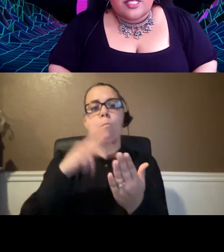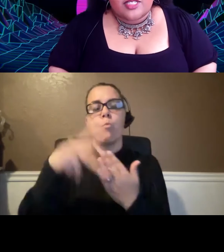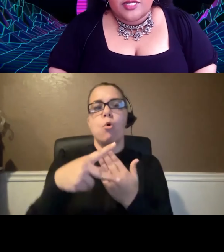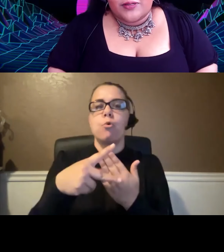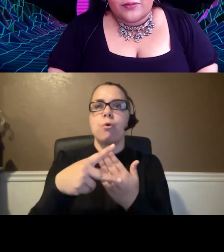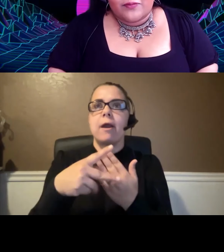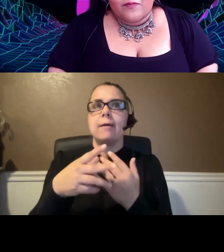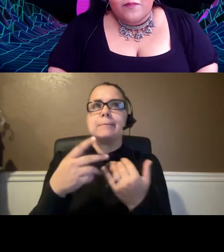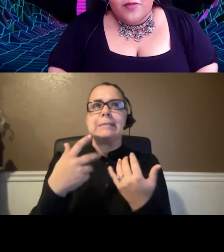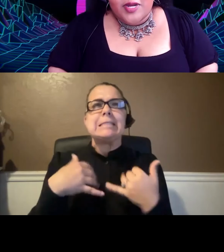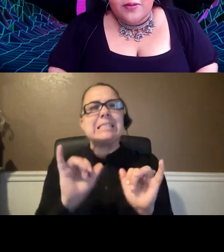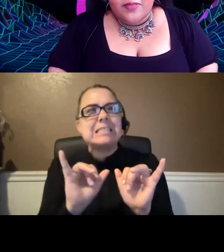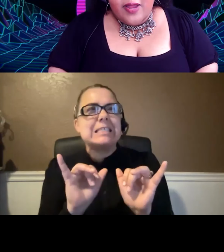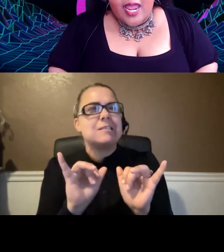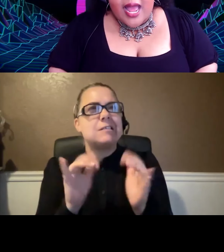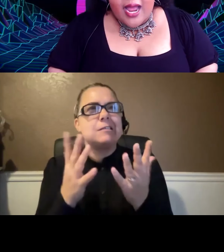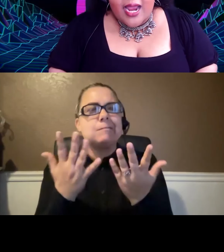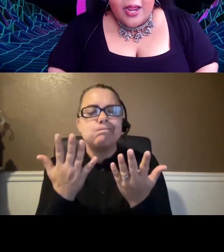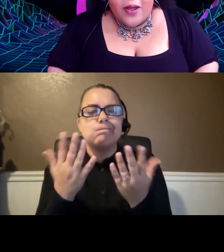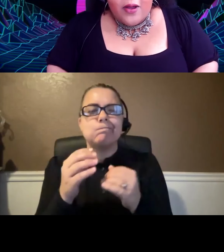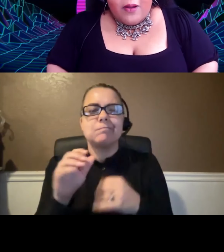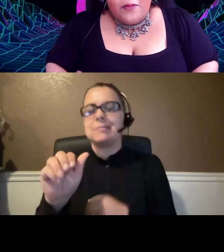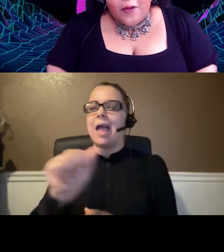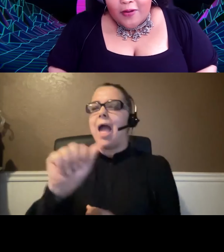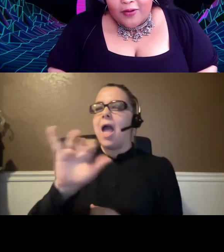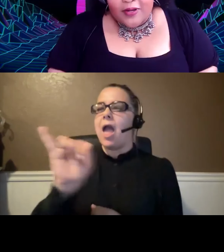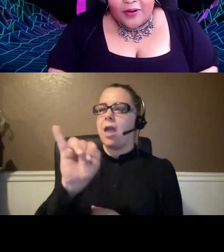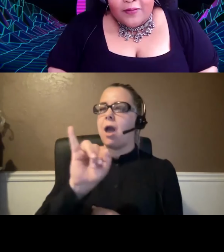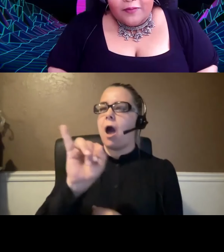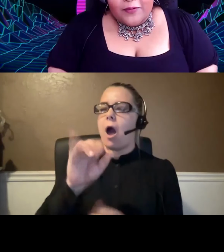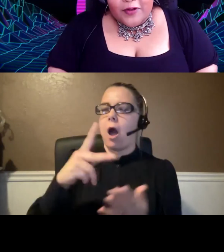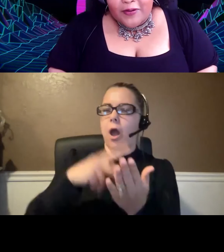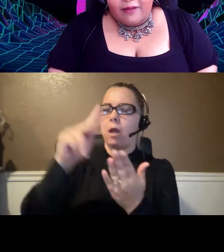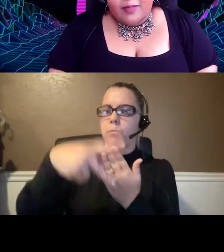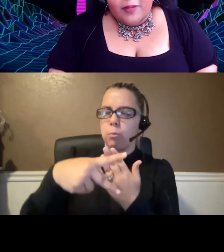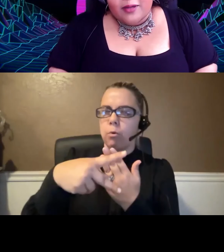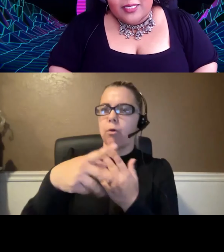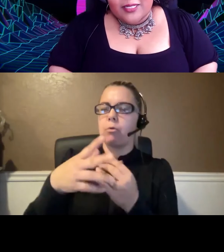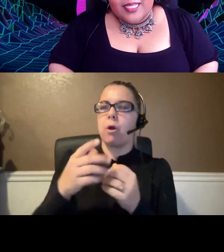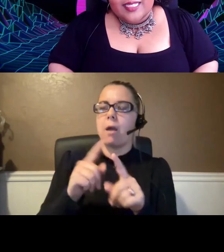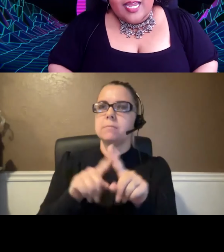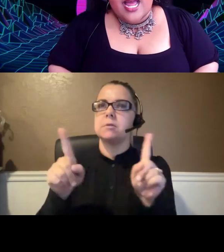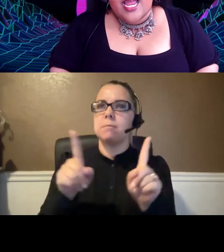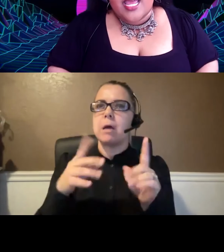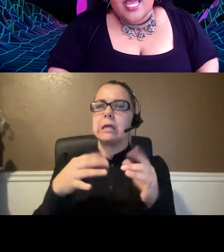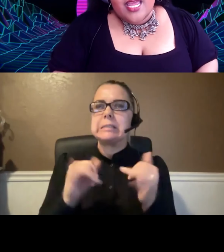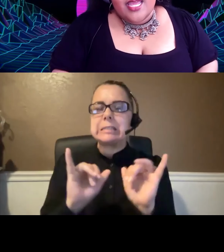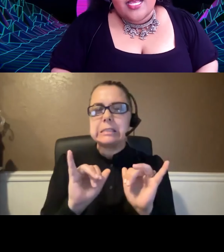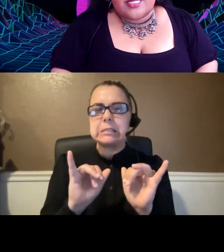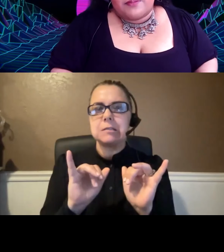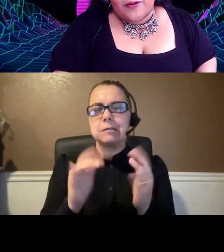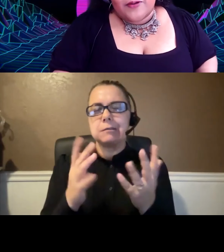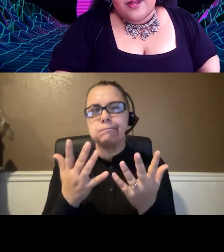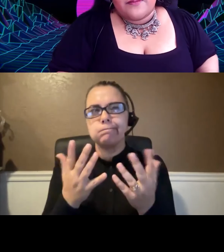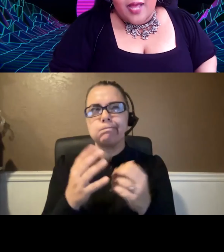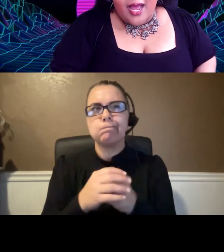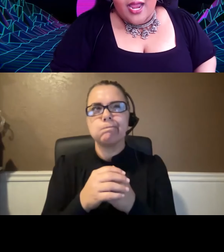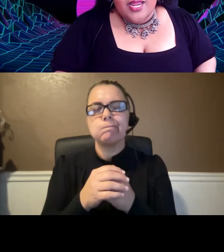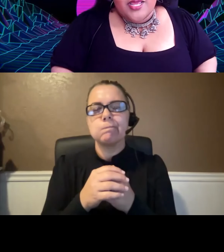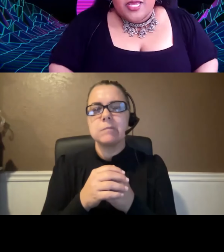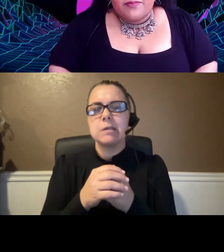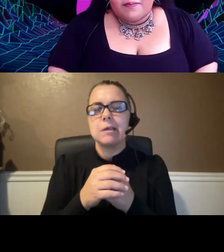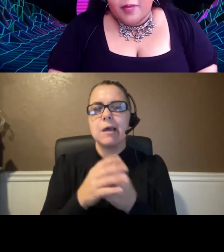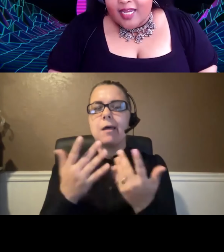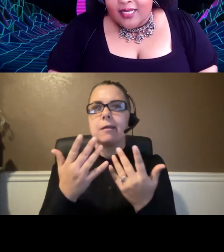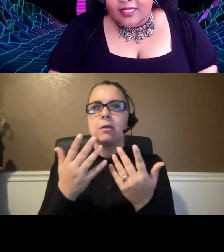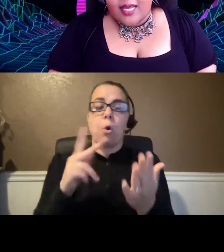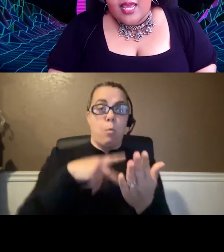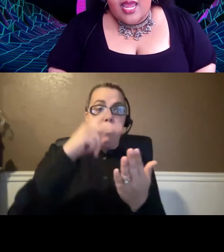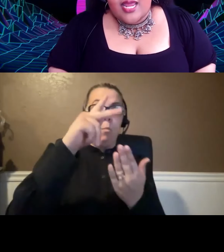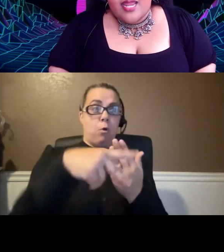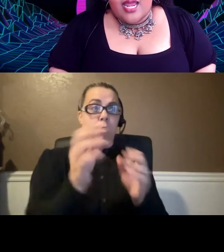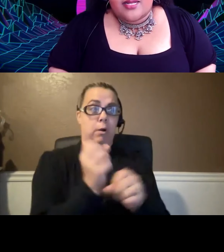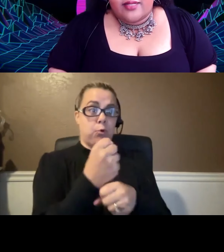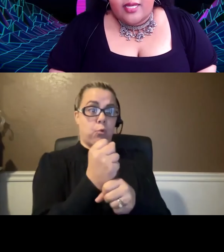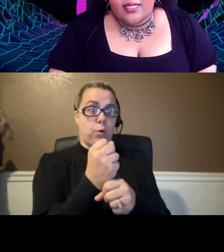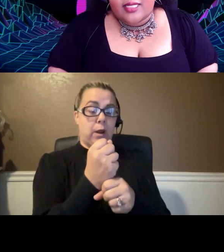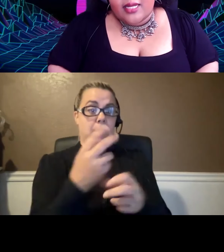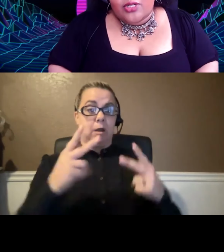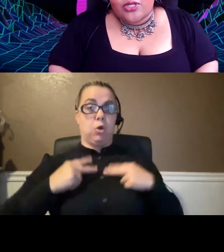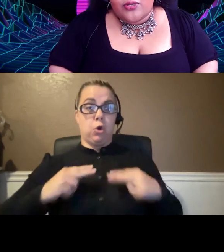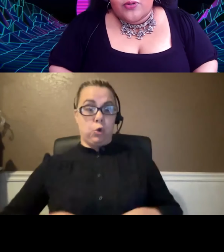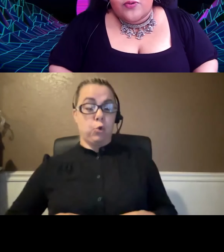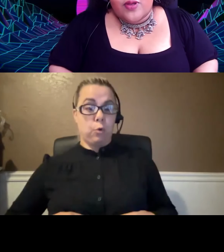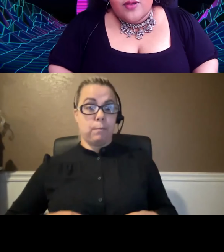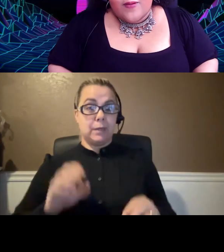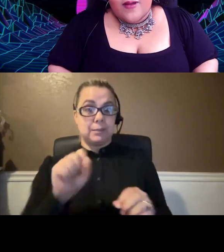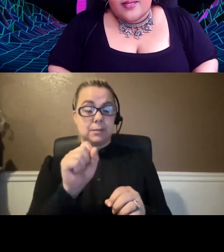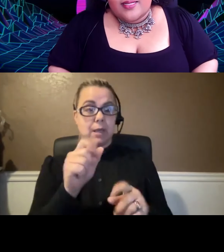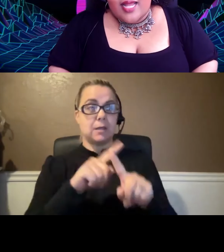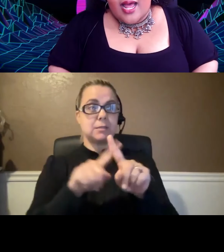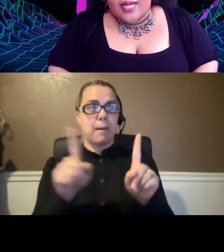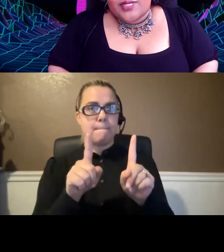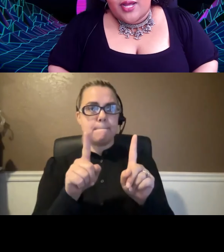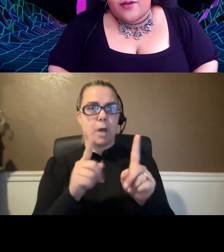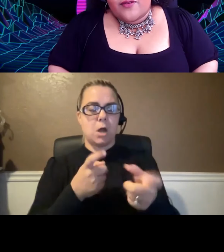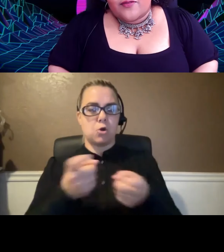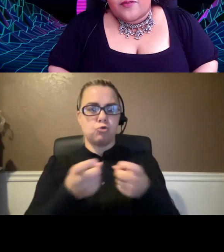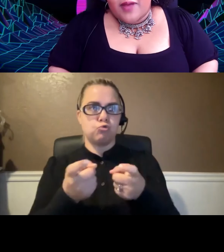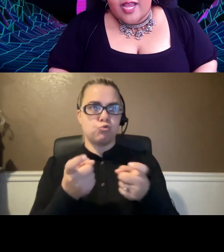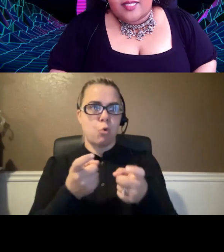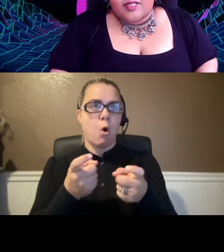still AI programs, but AI is programmed by human beings and that leads into a lot of biases that